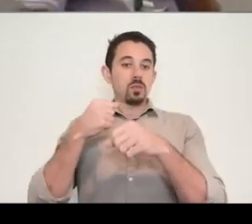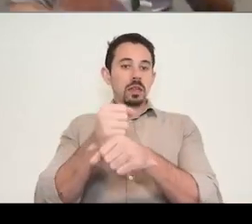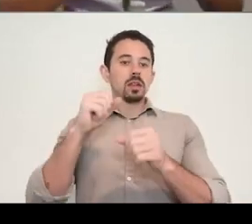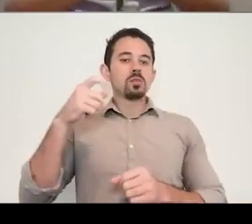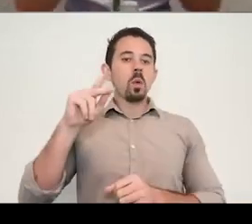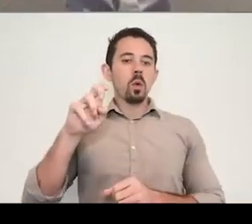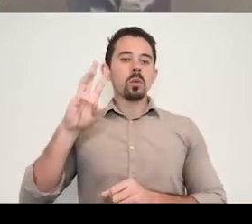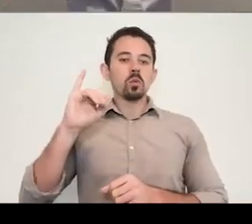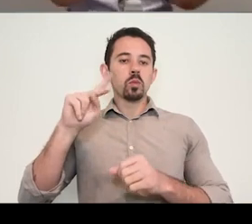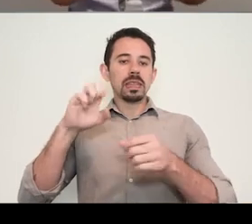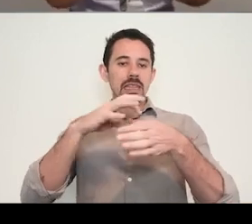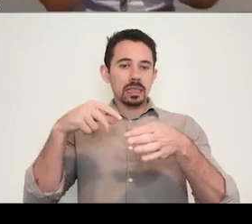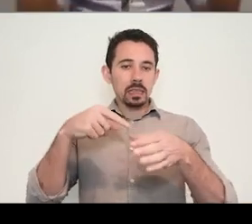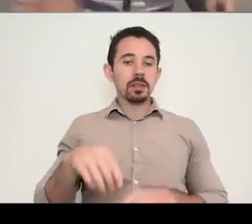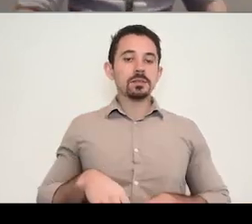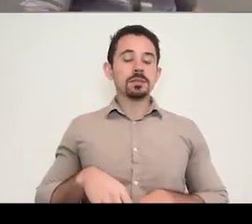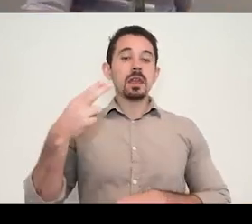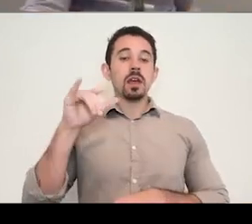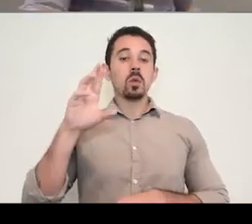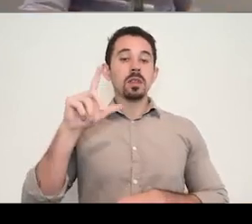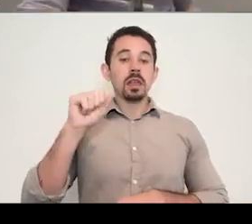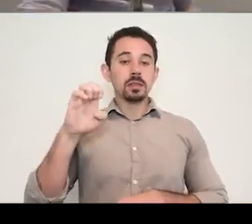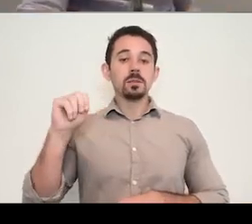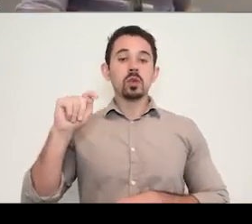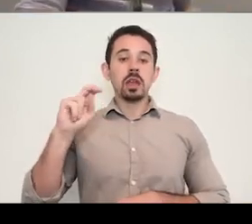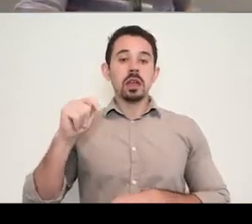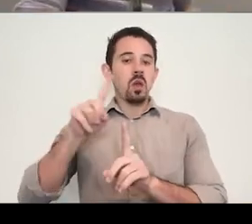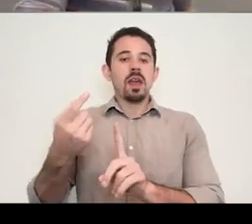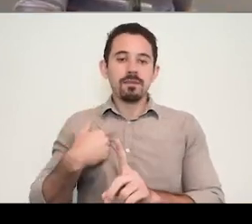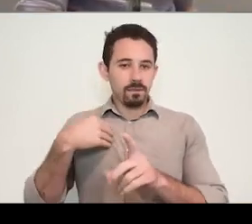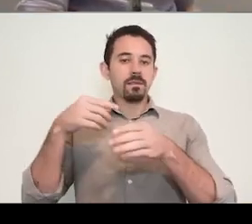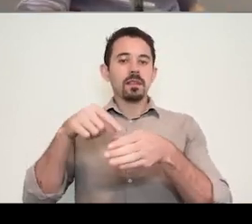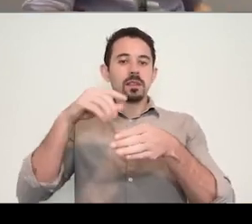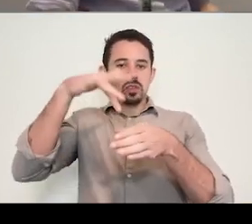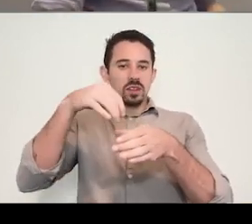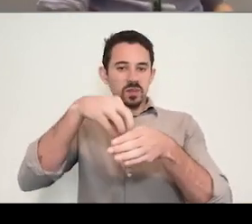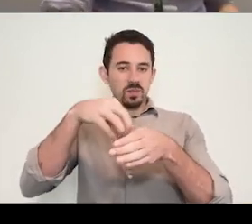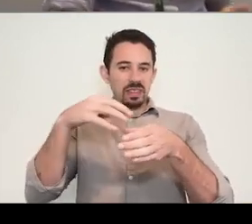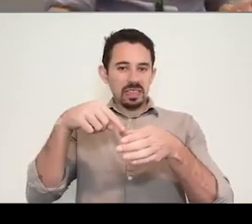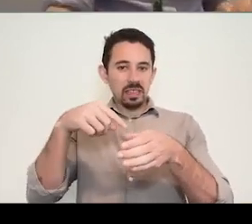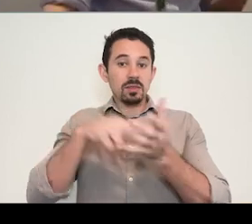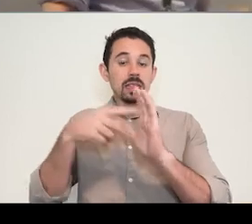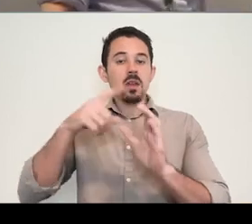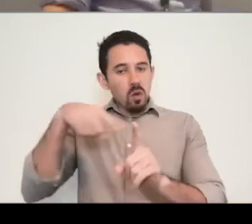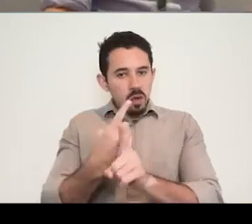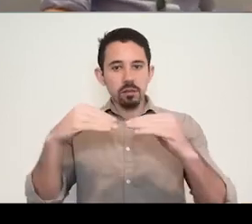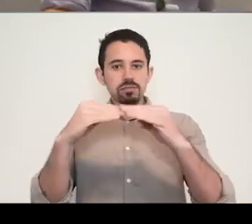ejection of the verticalized cells creating the spoke wrinkles. So the hydrolase mutant